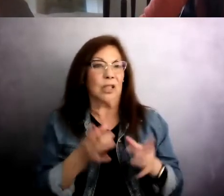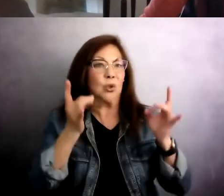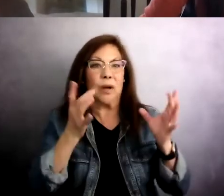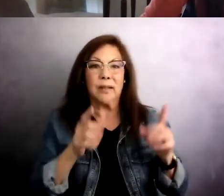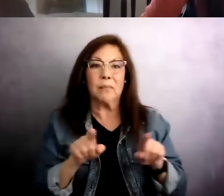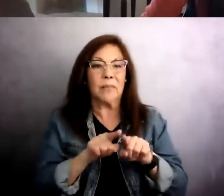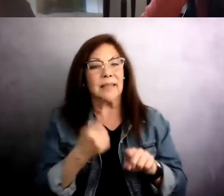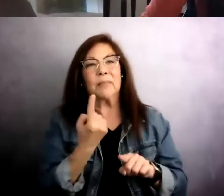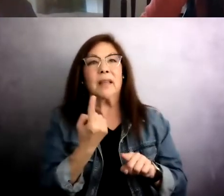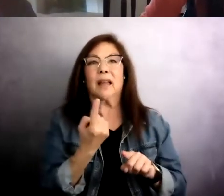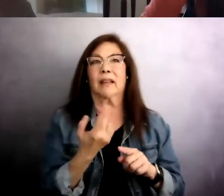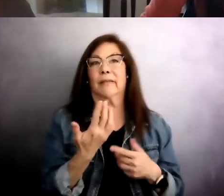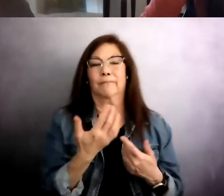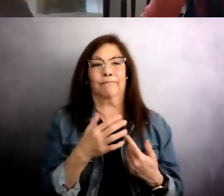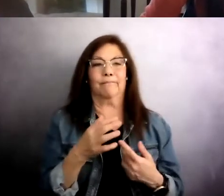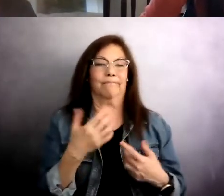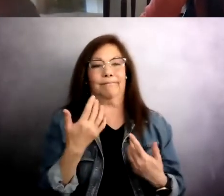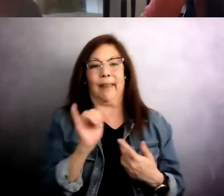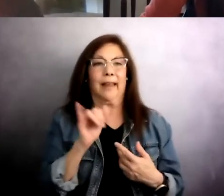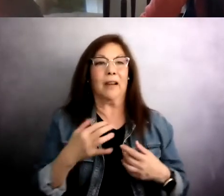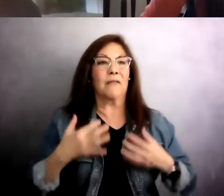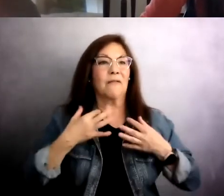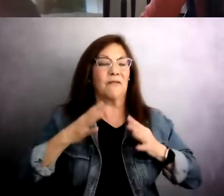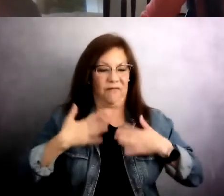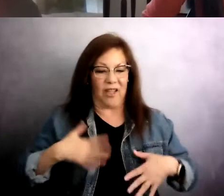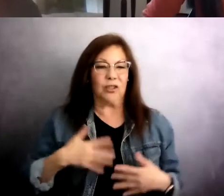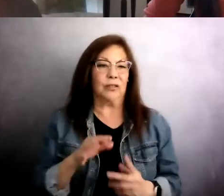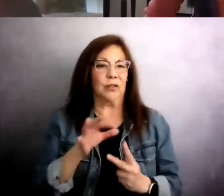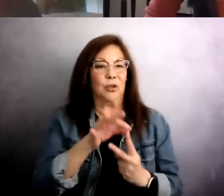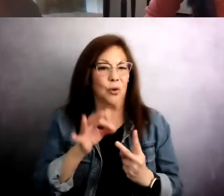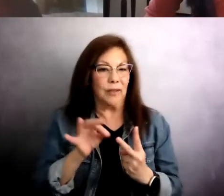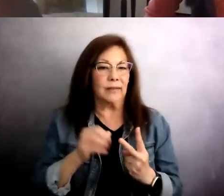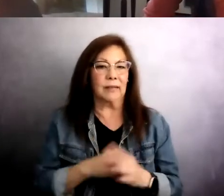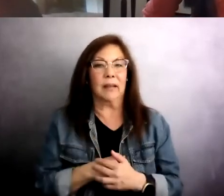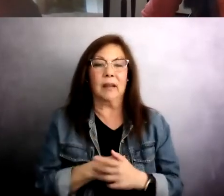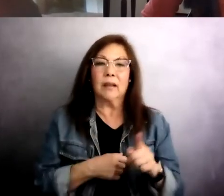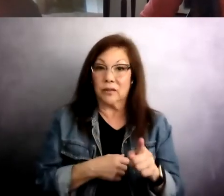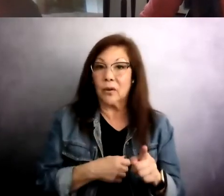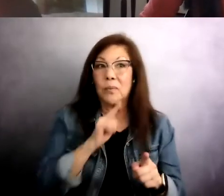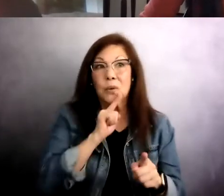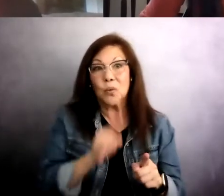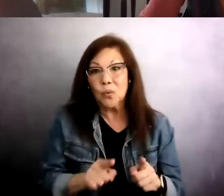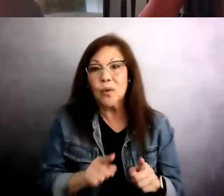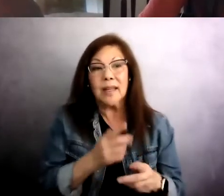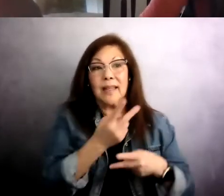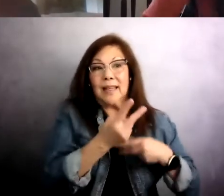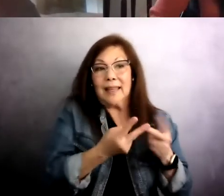like a fashion choice may be? You've been nice to Daisy, but my next question